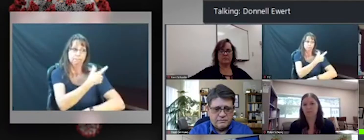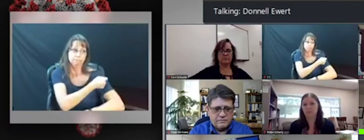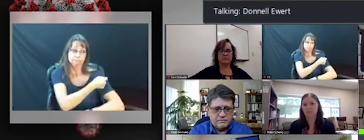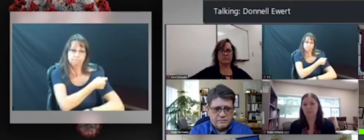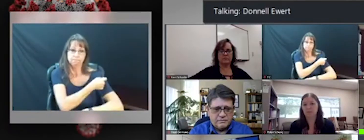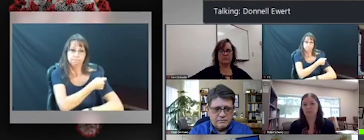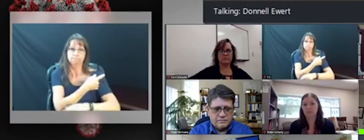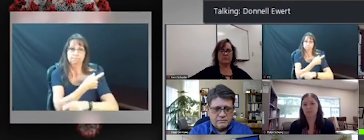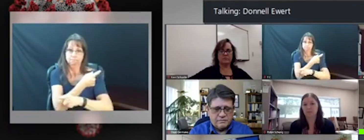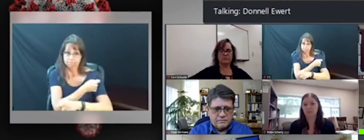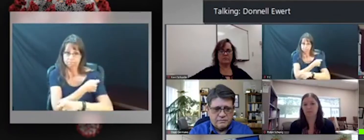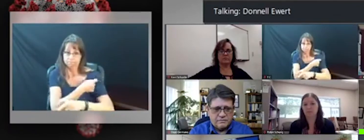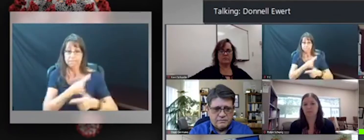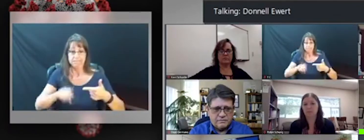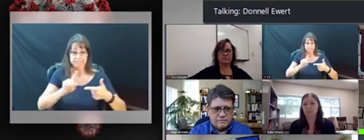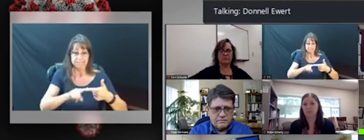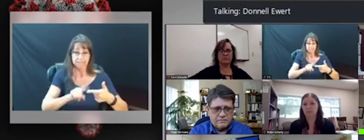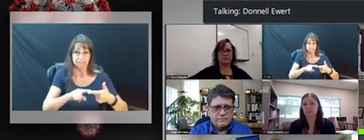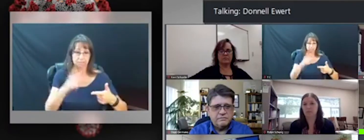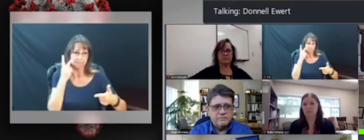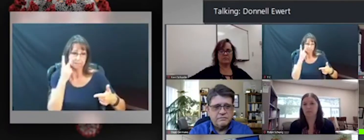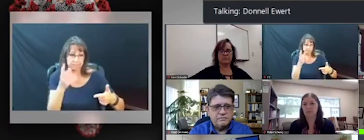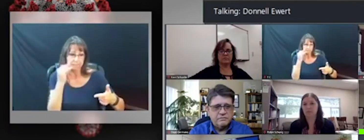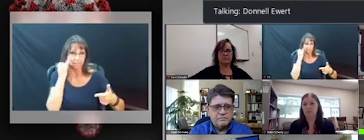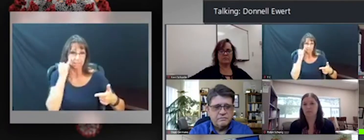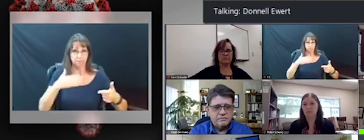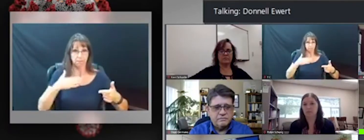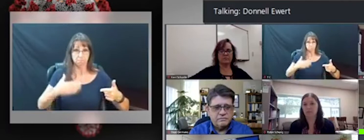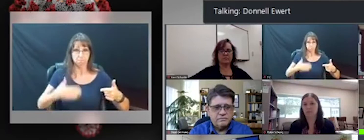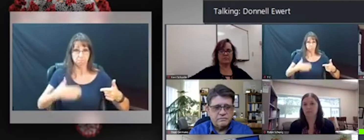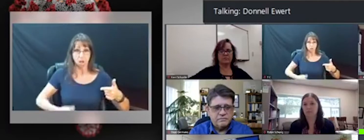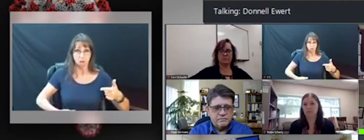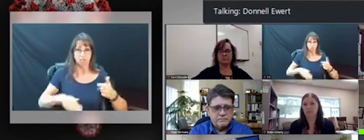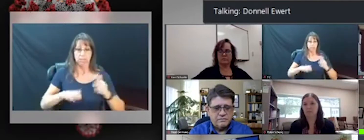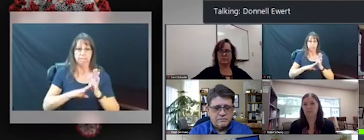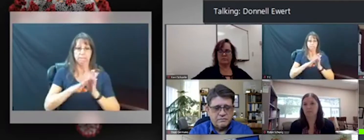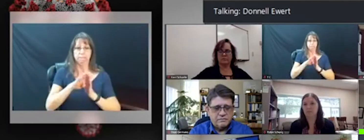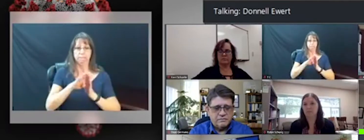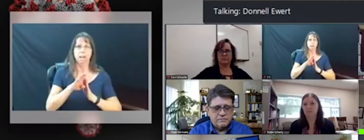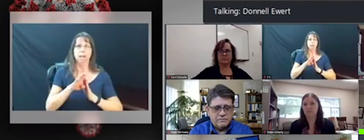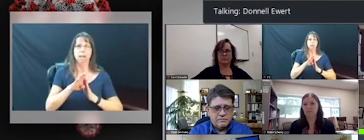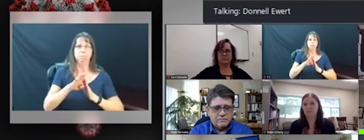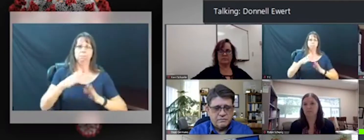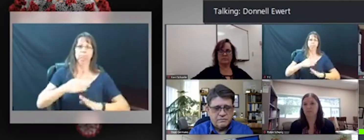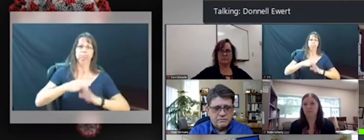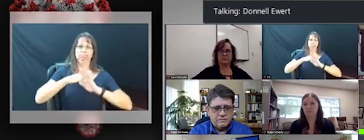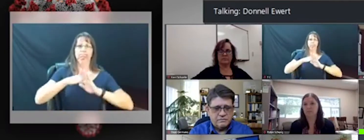The third phase is what's going on now, and third phase is all that's happened in Redding.